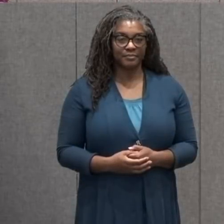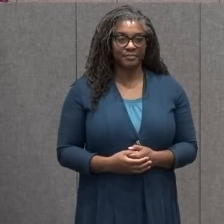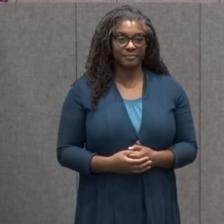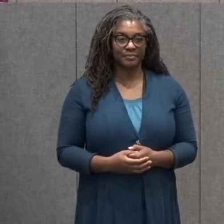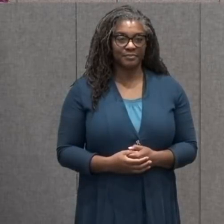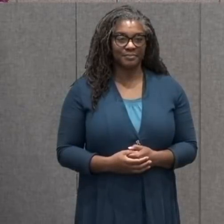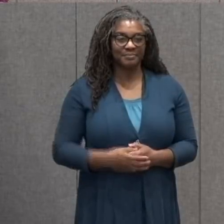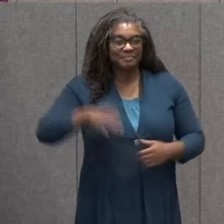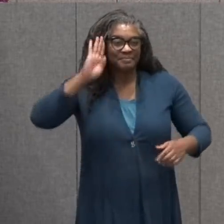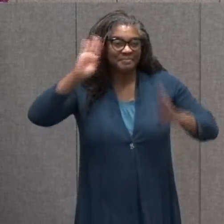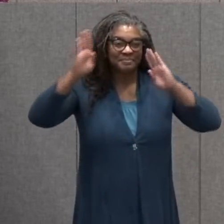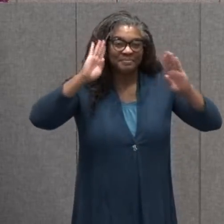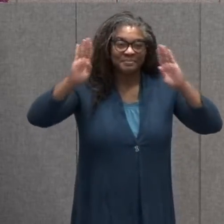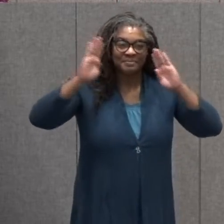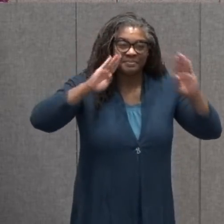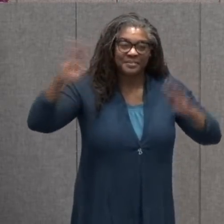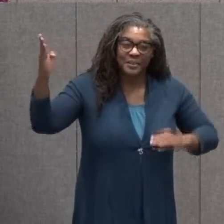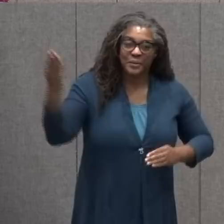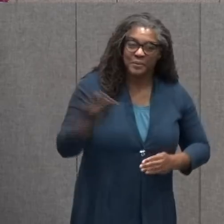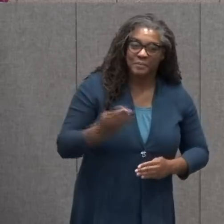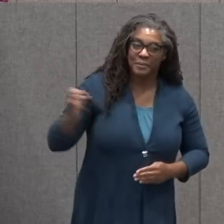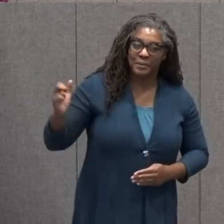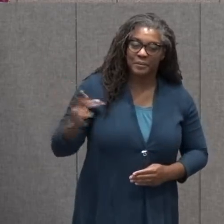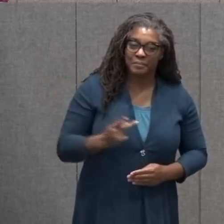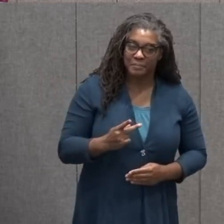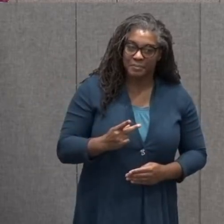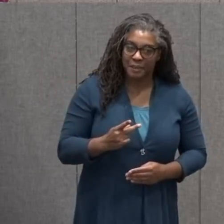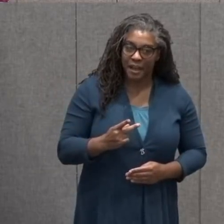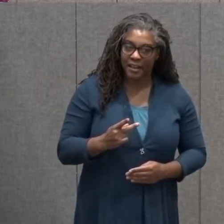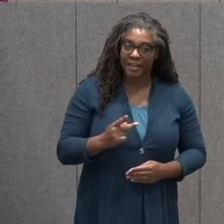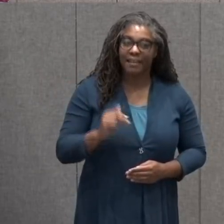Hello, and welcome back to At Home with APS.